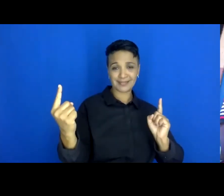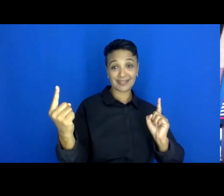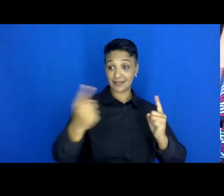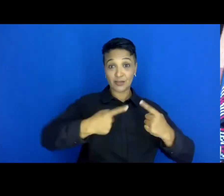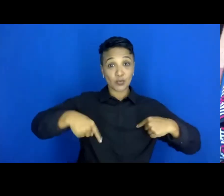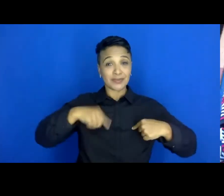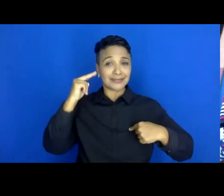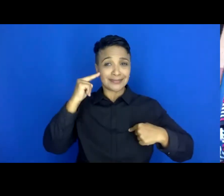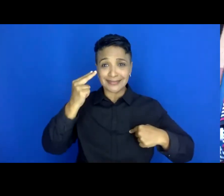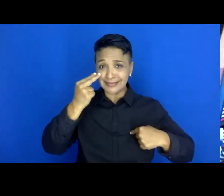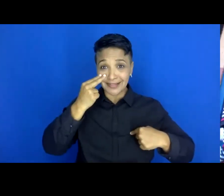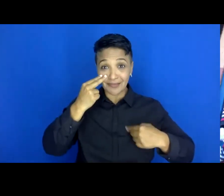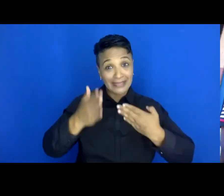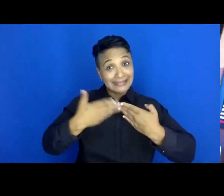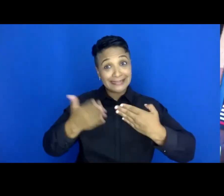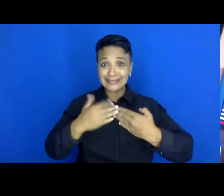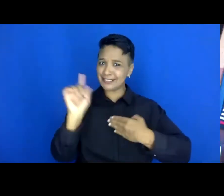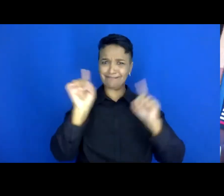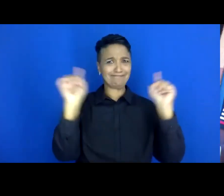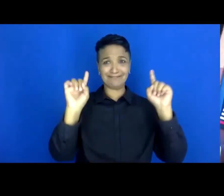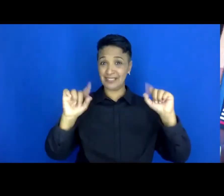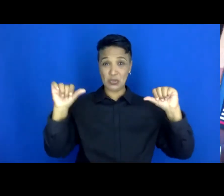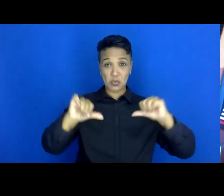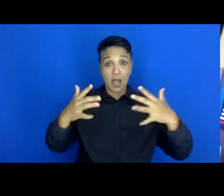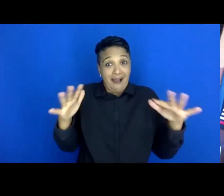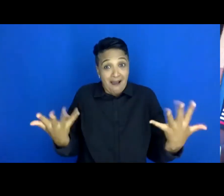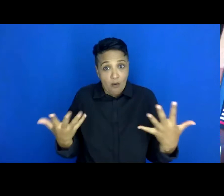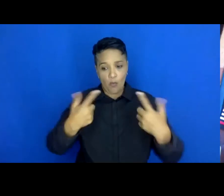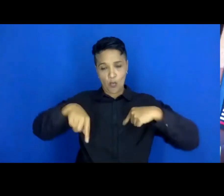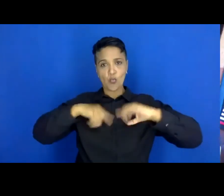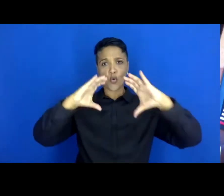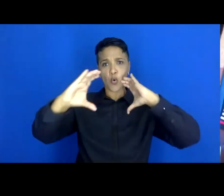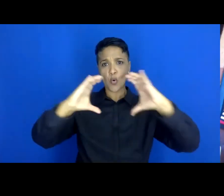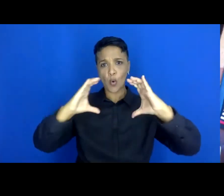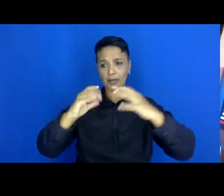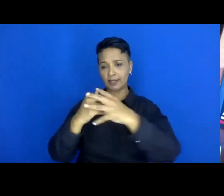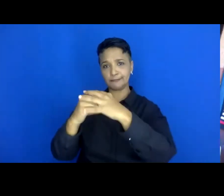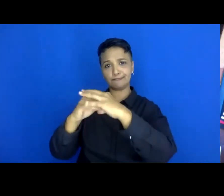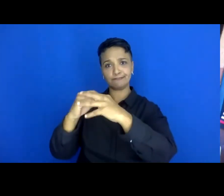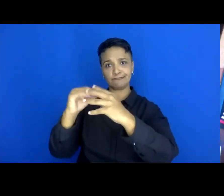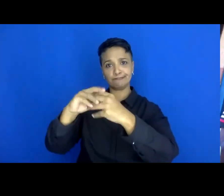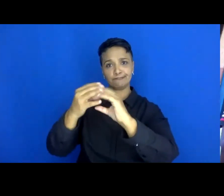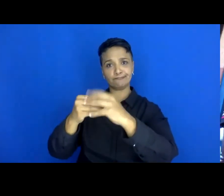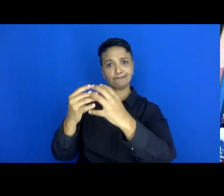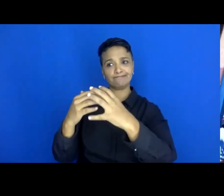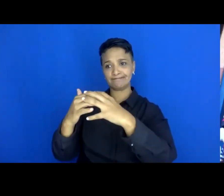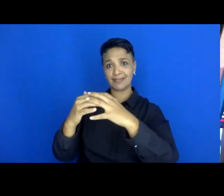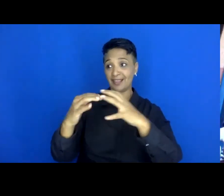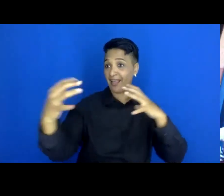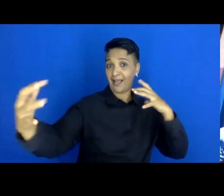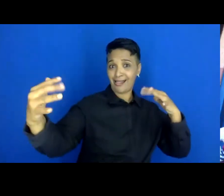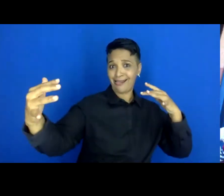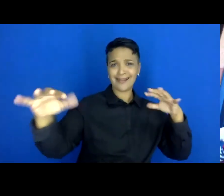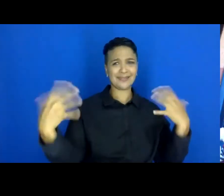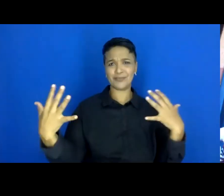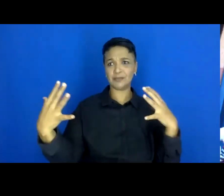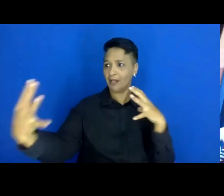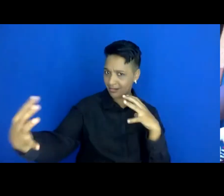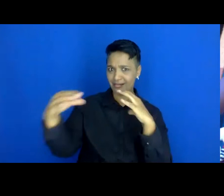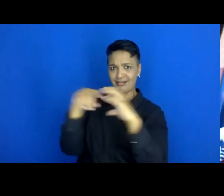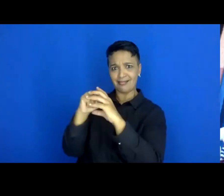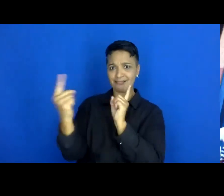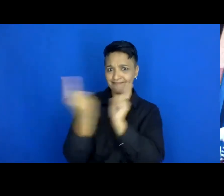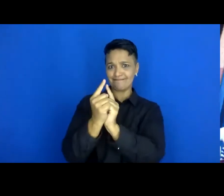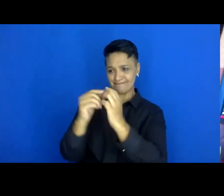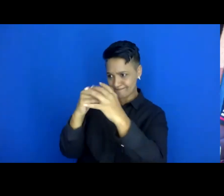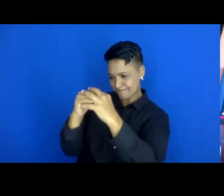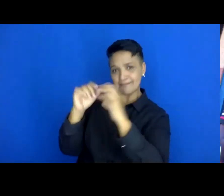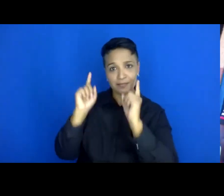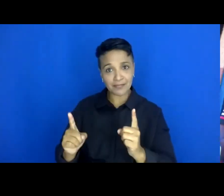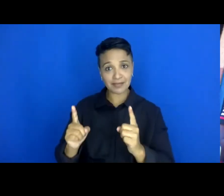tactile communication model we use a mode of communication called tactile secondly the musics